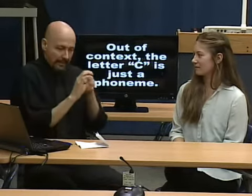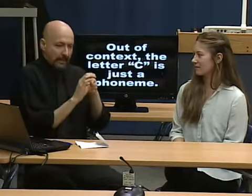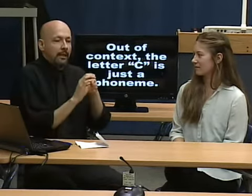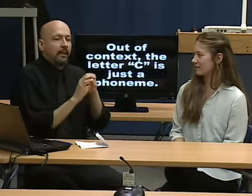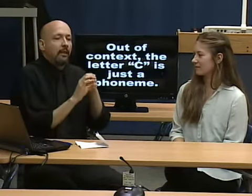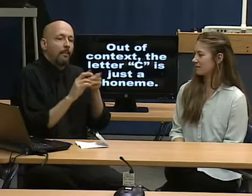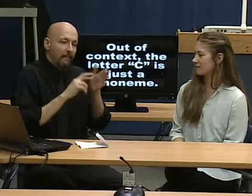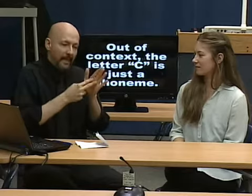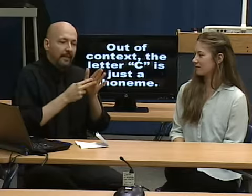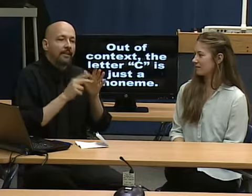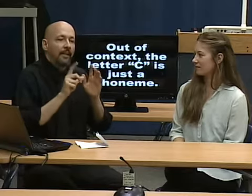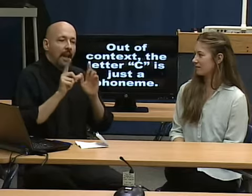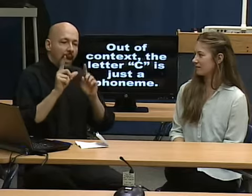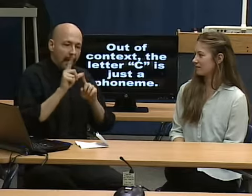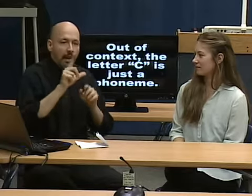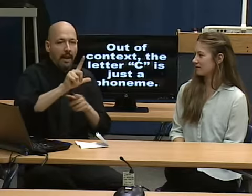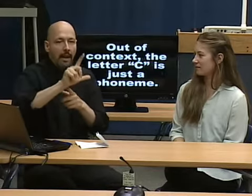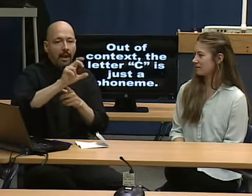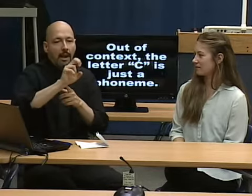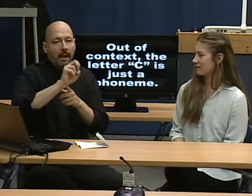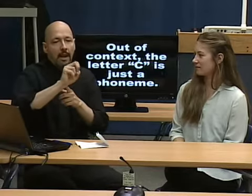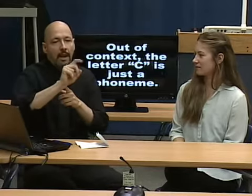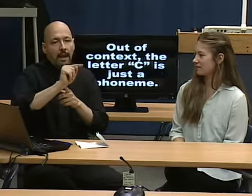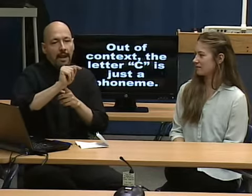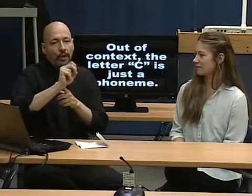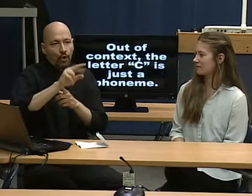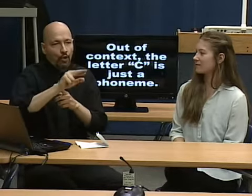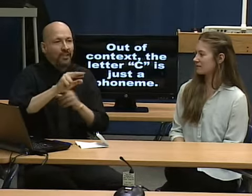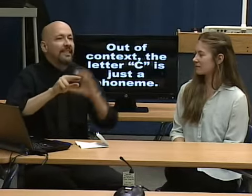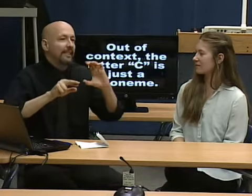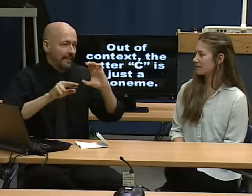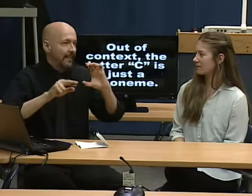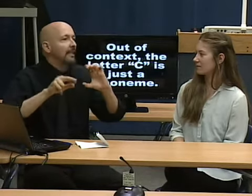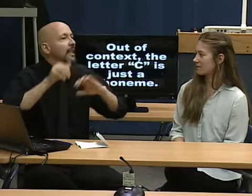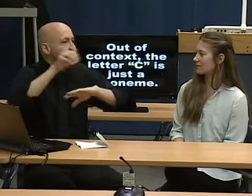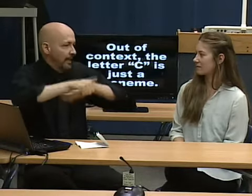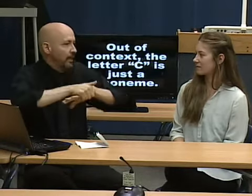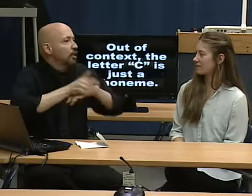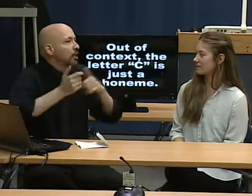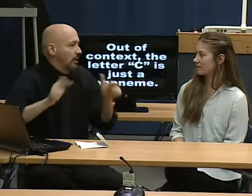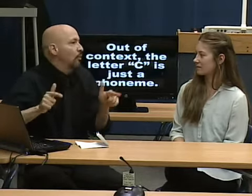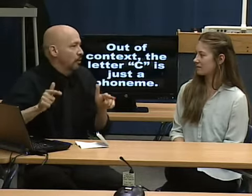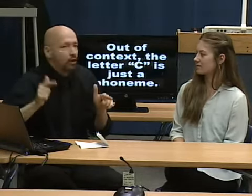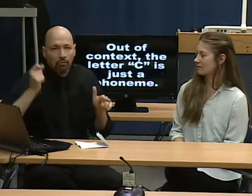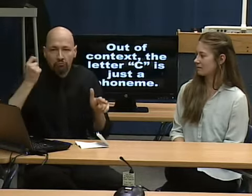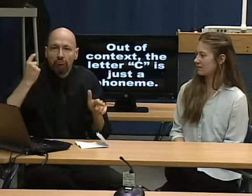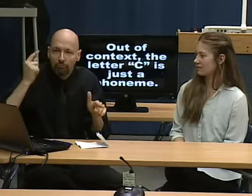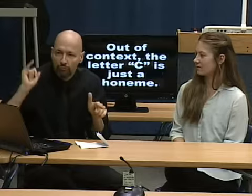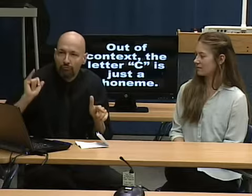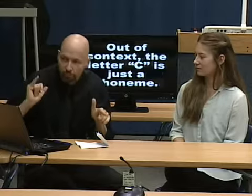Now that C-shape means the letter... L-E-T-T-E-R ...C in the English language. Got that?